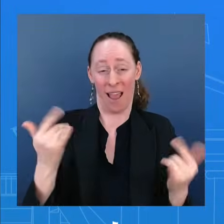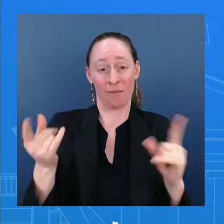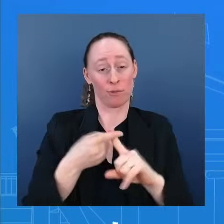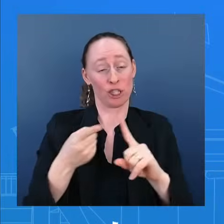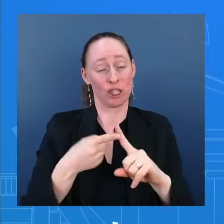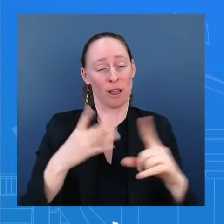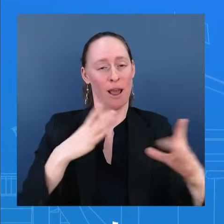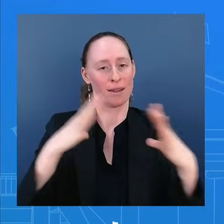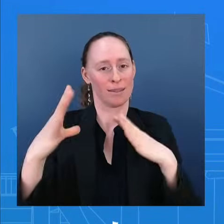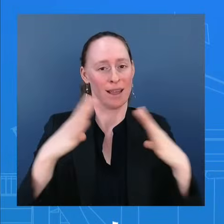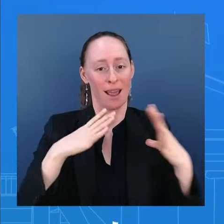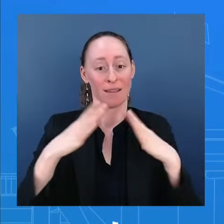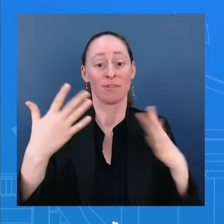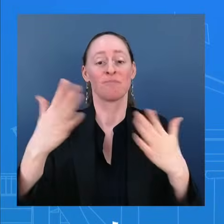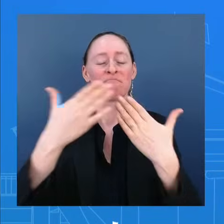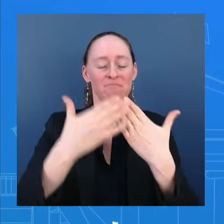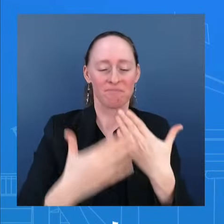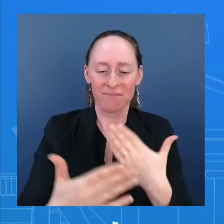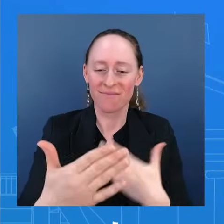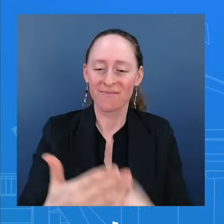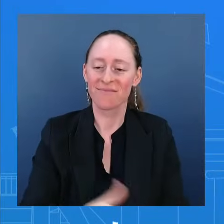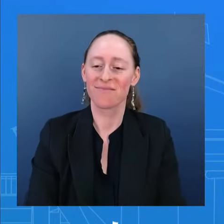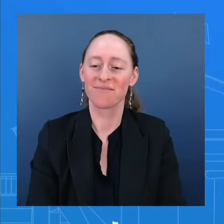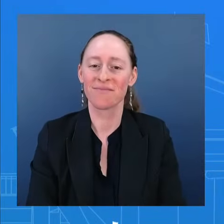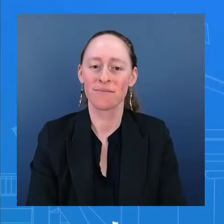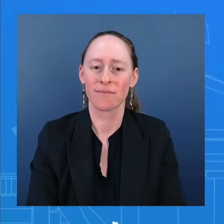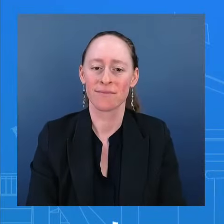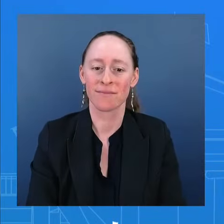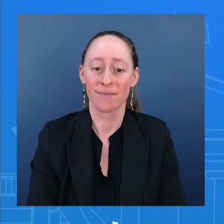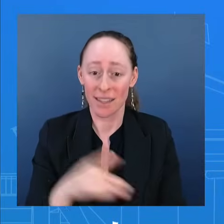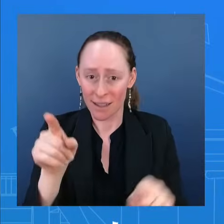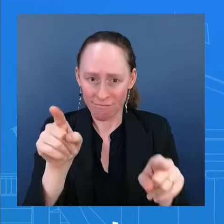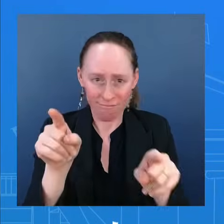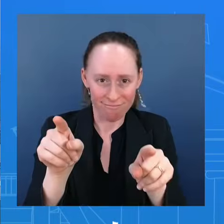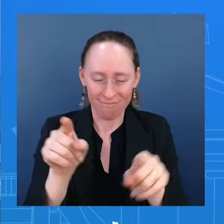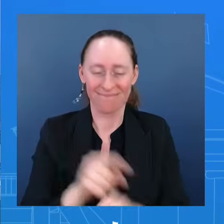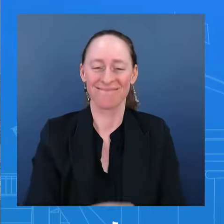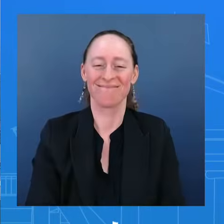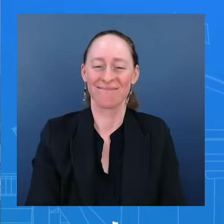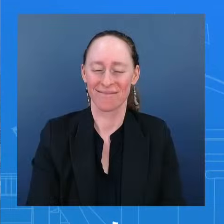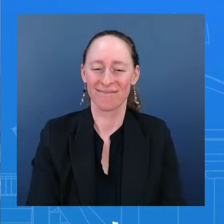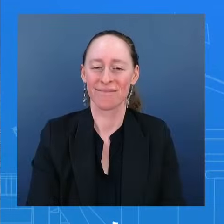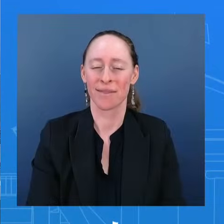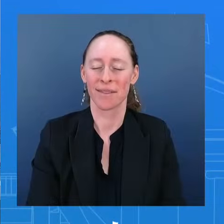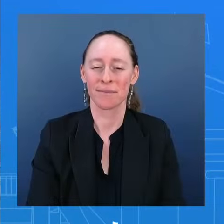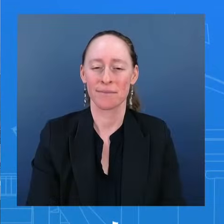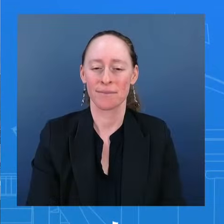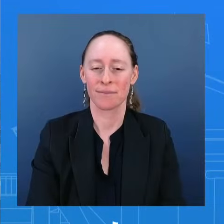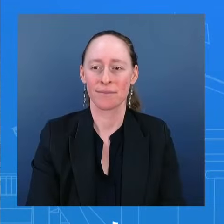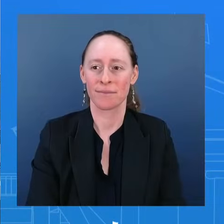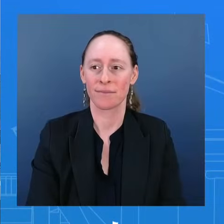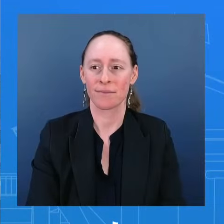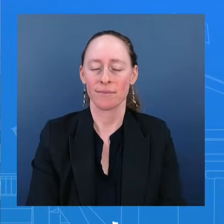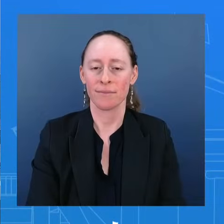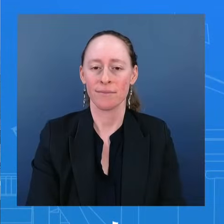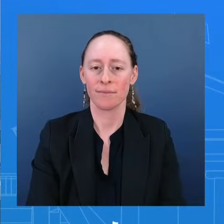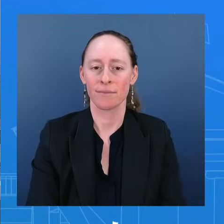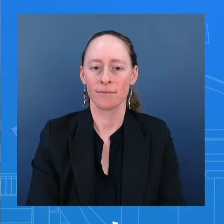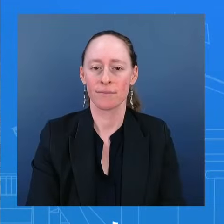Go ahead. I know -- go ahead. I know I was supposed to call on you and I didn't. The Press: Thank you. Back to Austin Tice -- Ms. Jean-Pierre: Okay. The Press: -- with apologies. Ms. Jean-Pierre: No. No apologies.